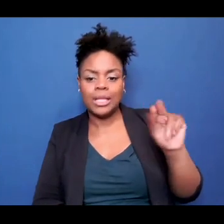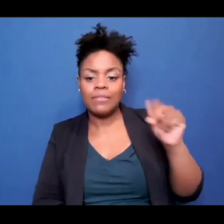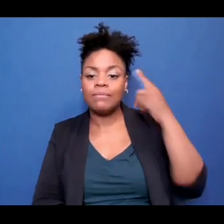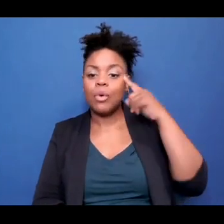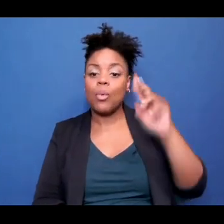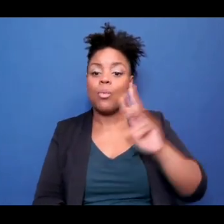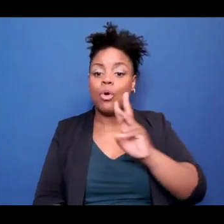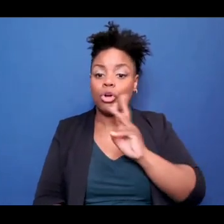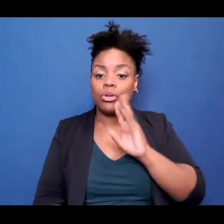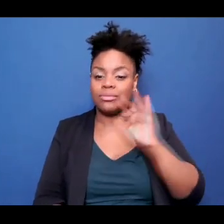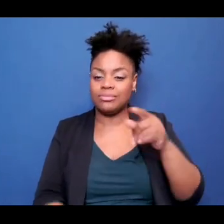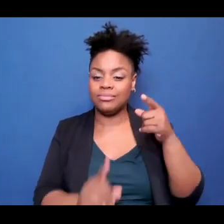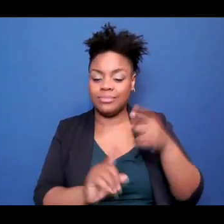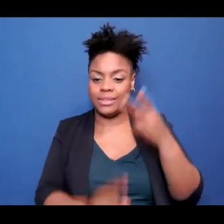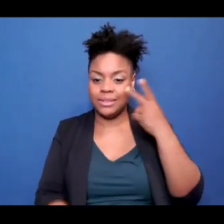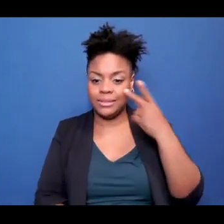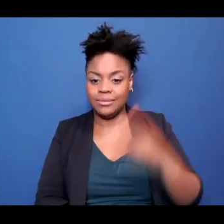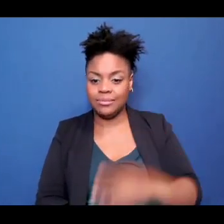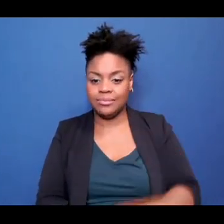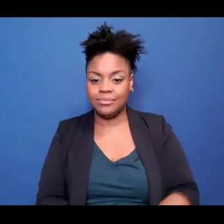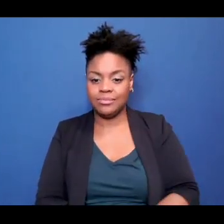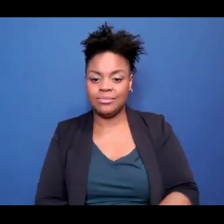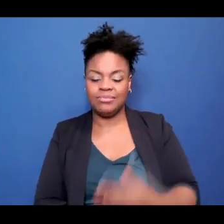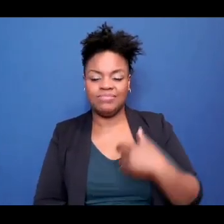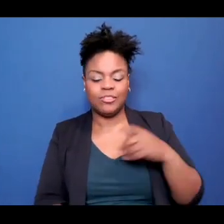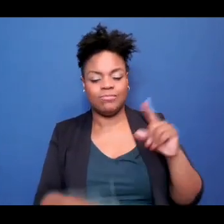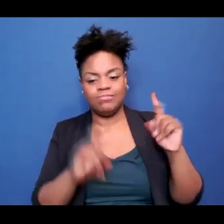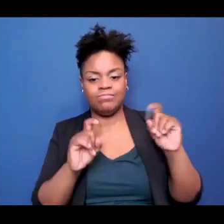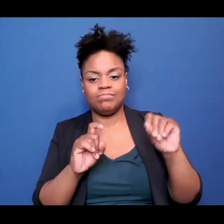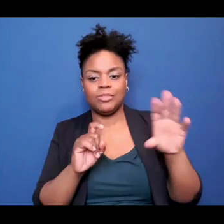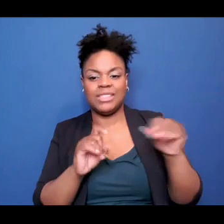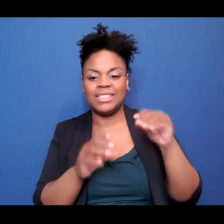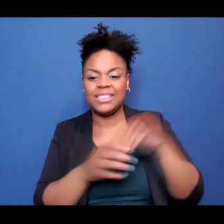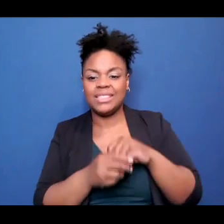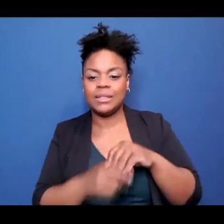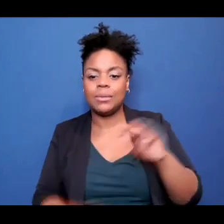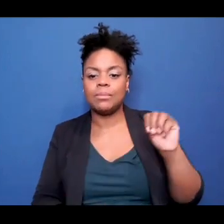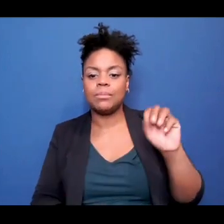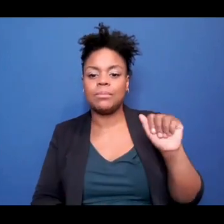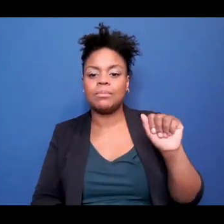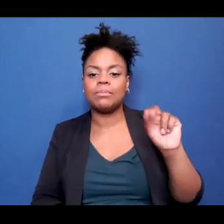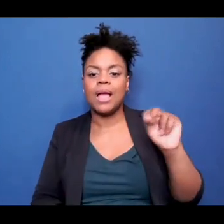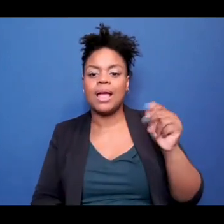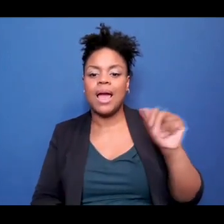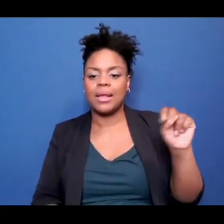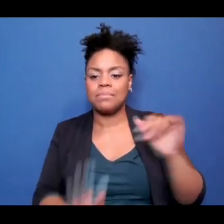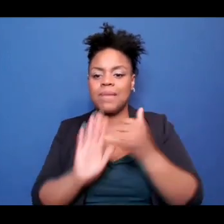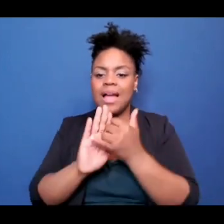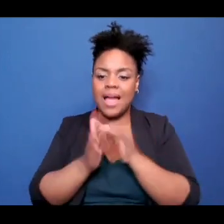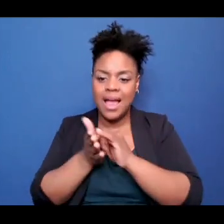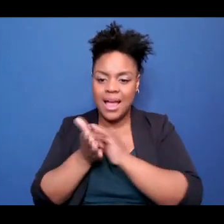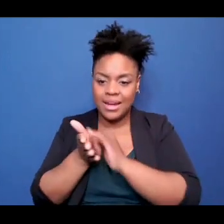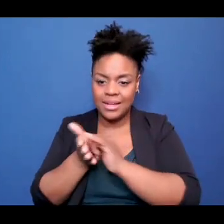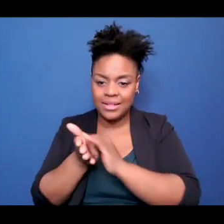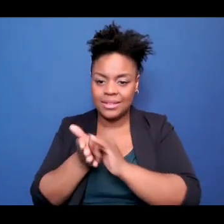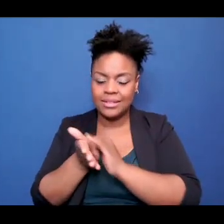HARLEM WERE ADS LIKE THESE, FOR WATER. SO THIS IS A FOAFT OH THAT I TOOK IN CHELSEA IN MANHATTAN.